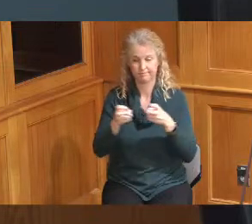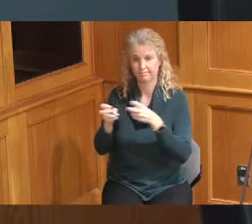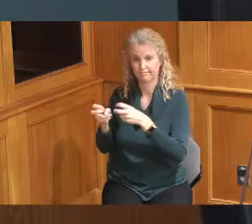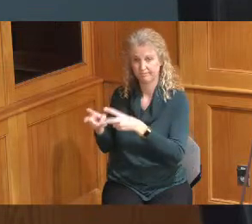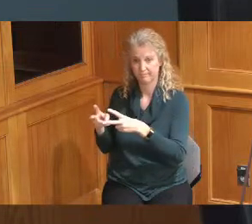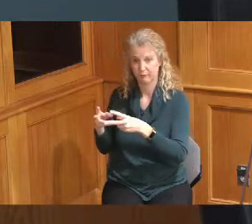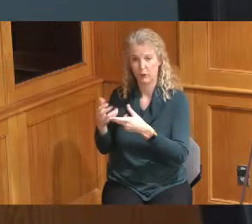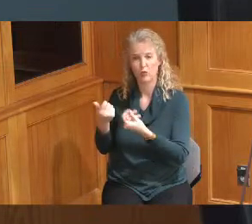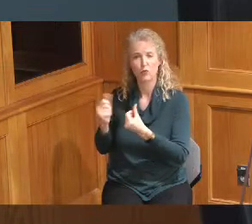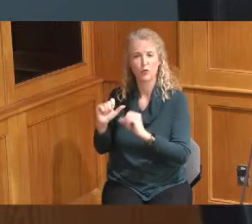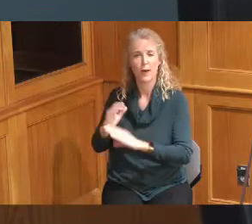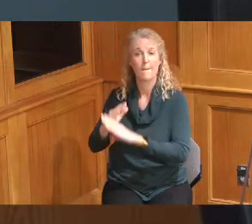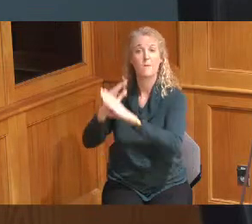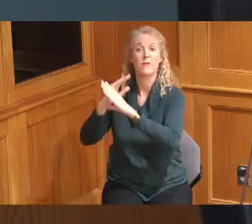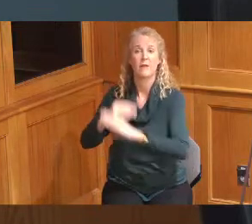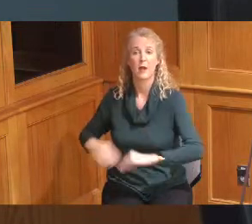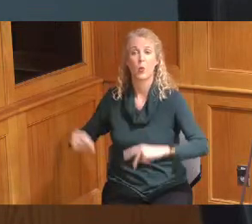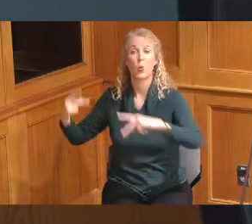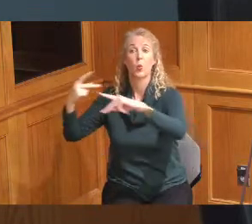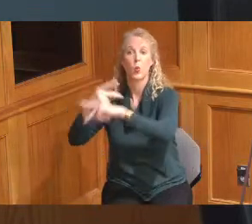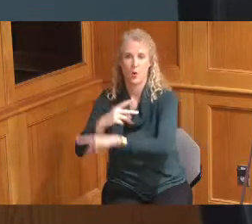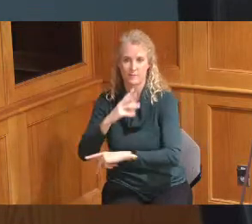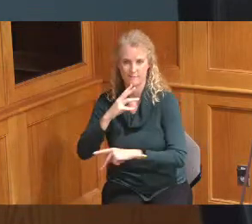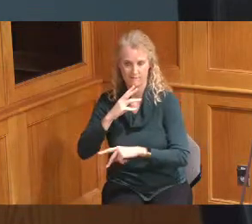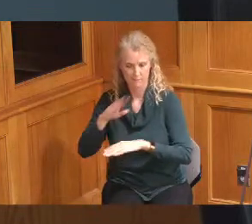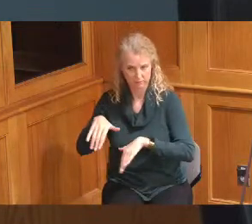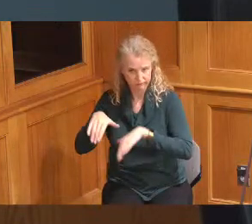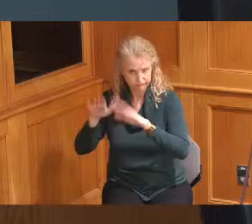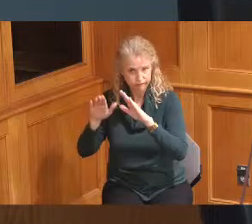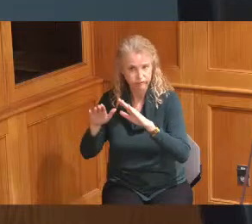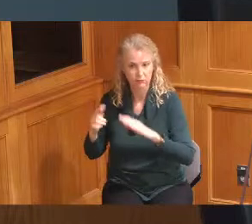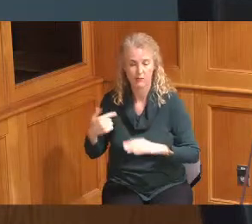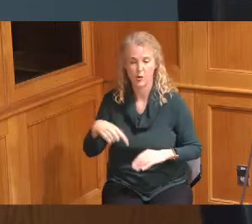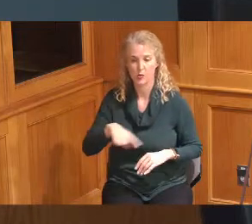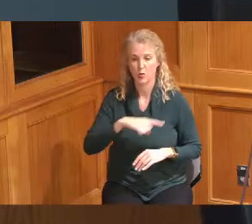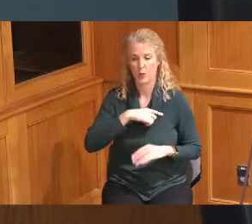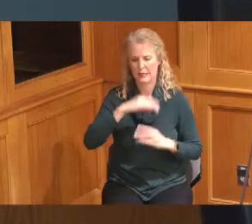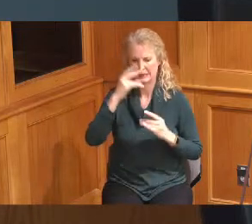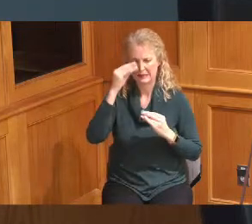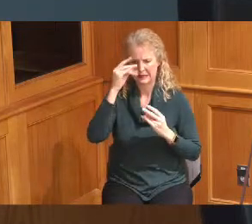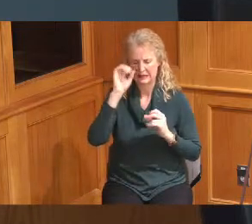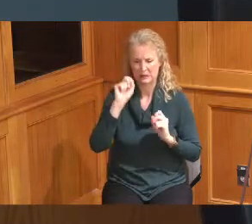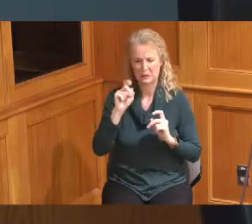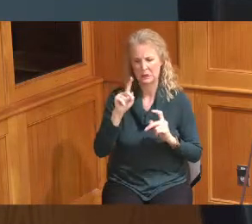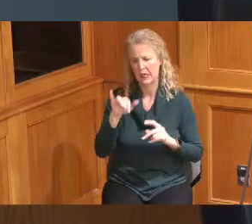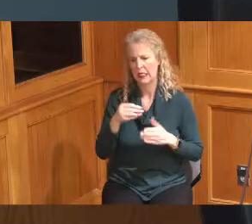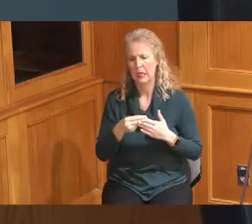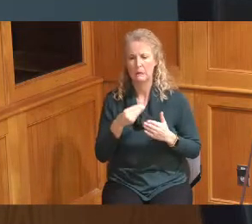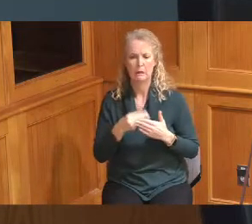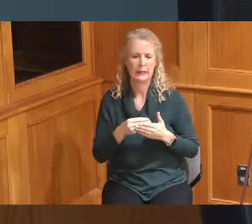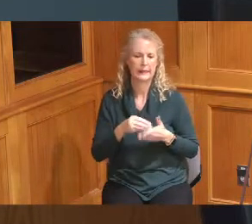flooding in those neighborhoods and so as we think about those kinds of investments in different